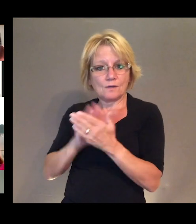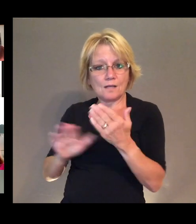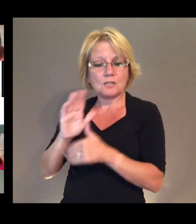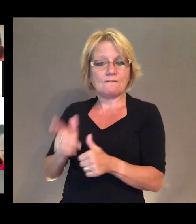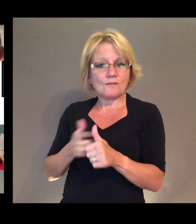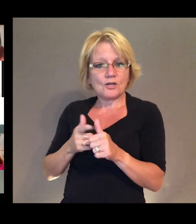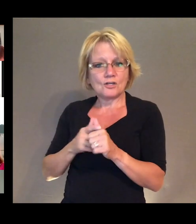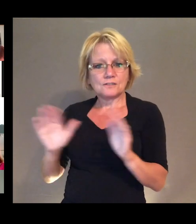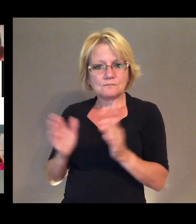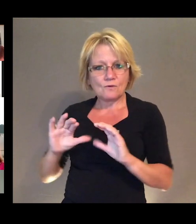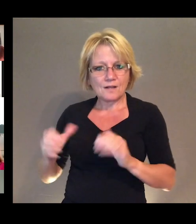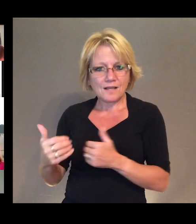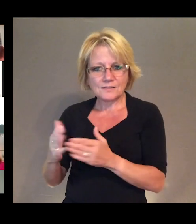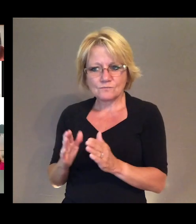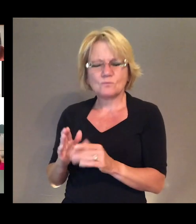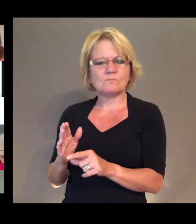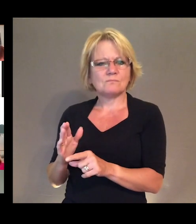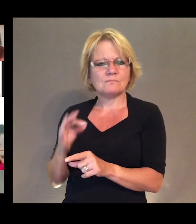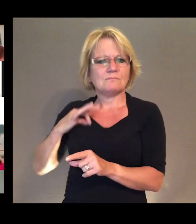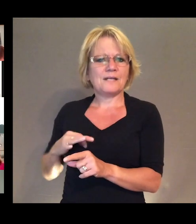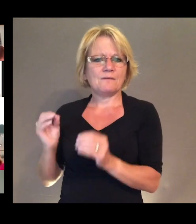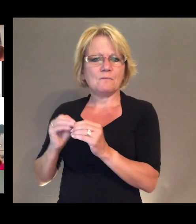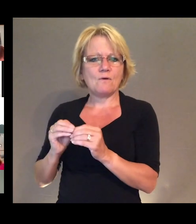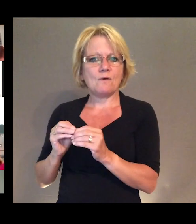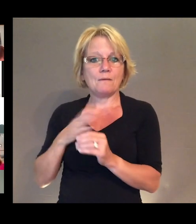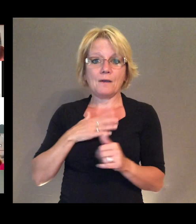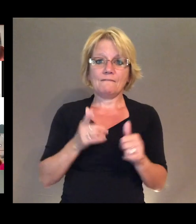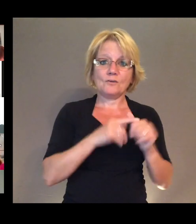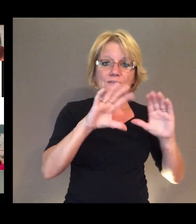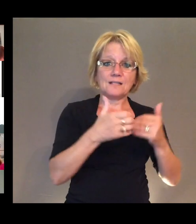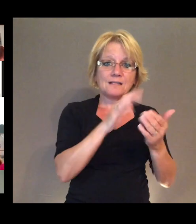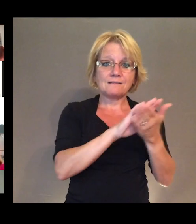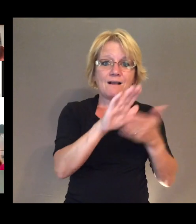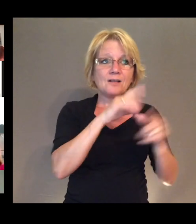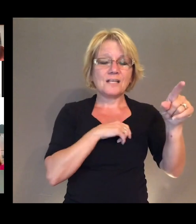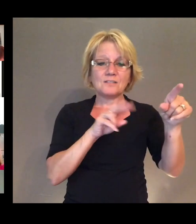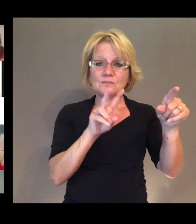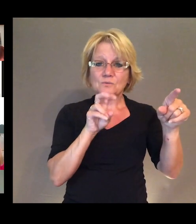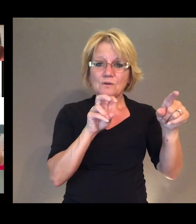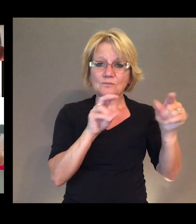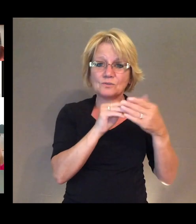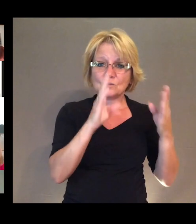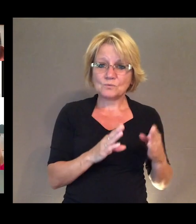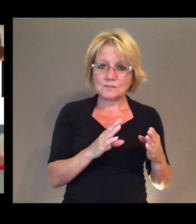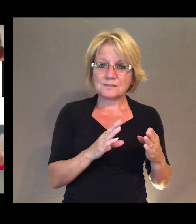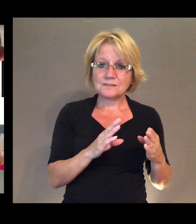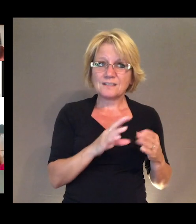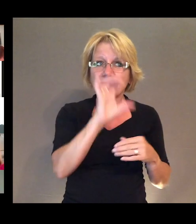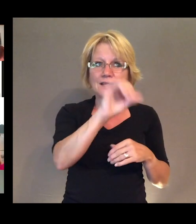My first sociology class had 200 students in it. And that ended up being my major. So it's interesting